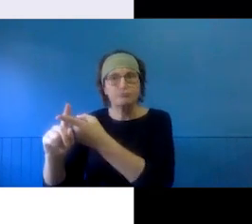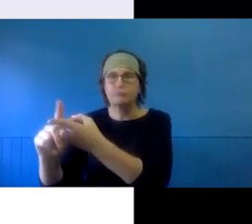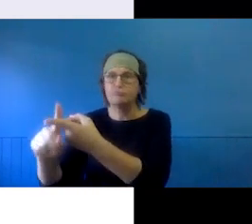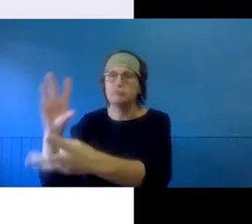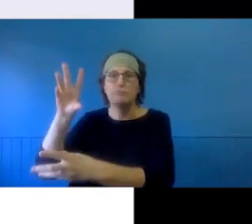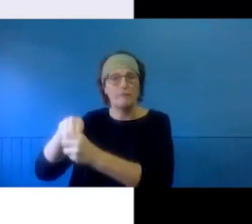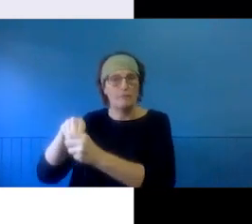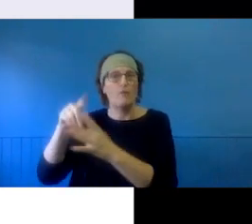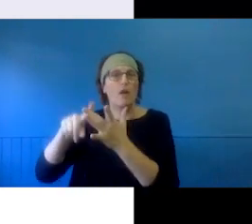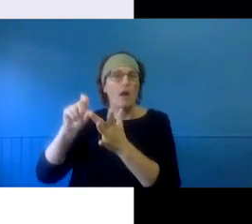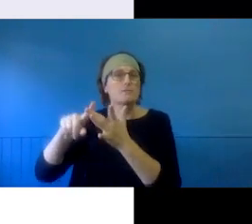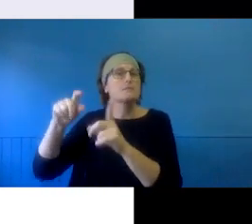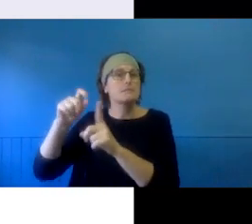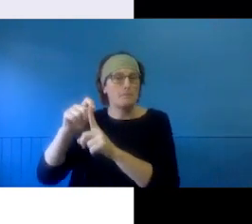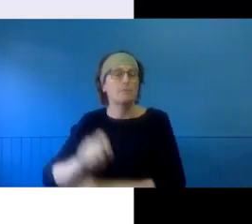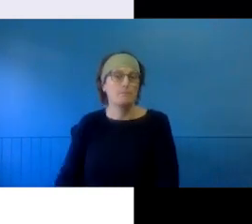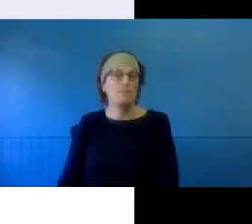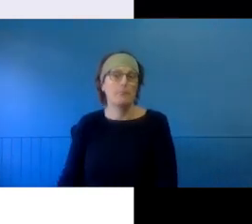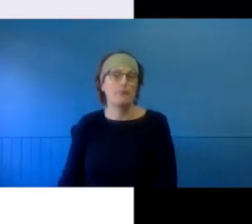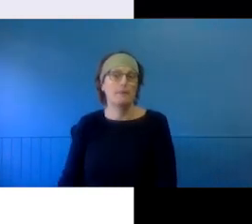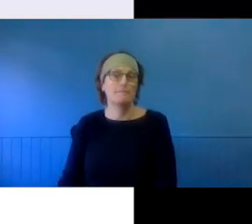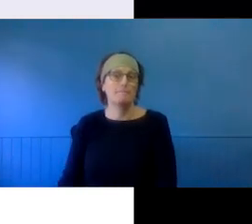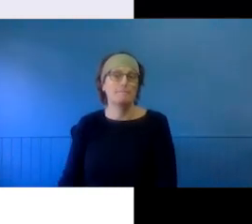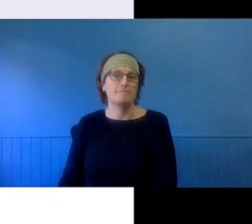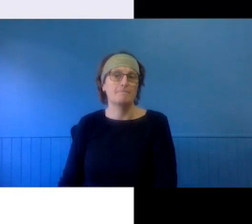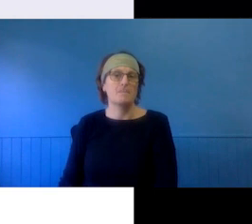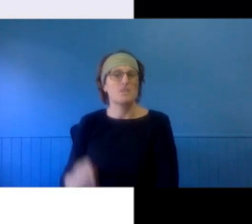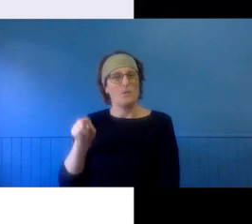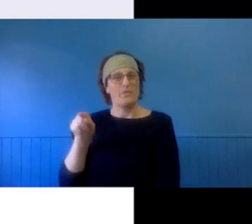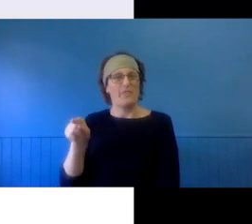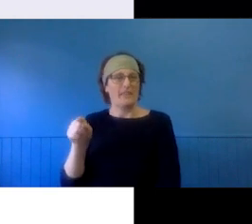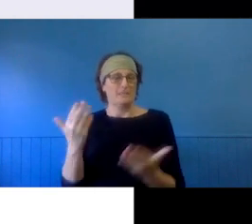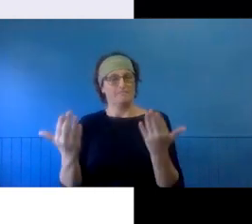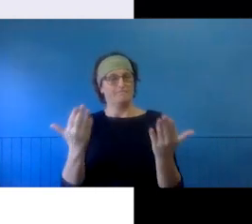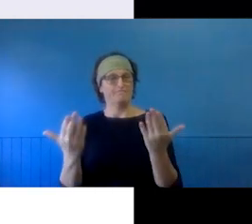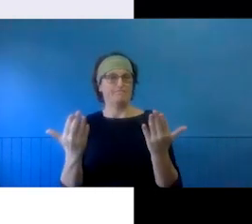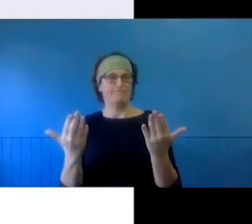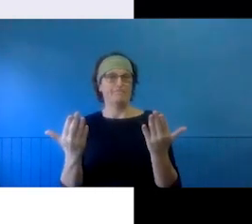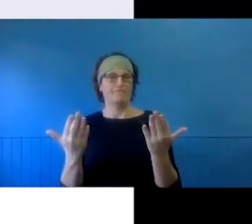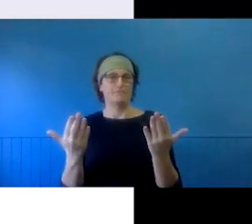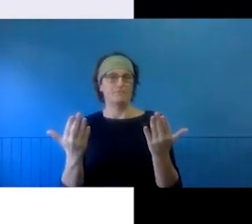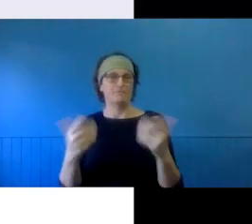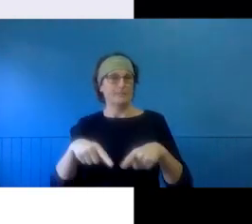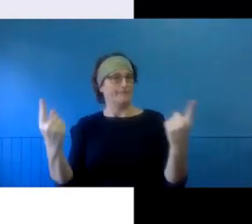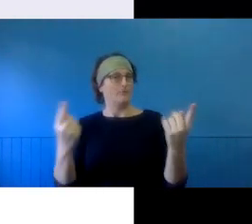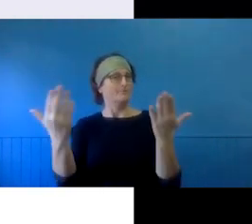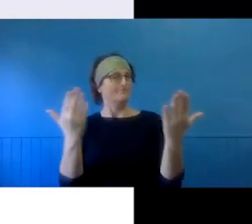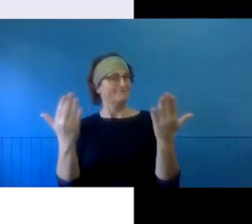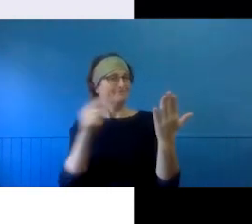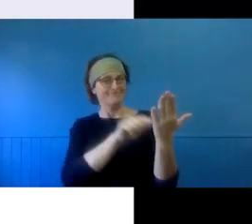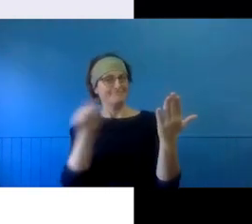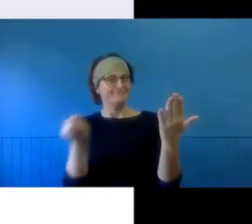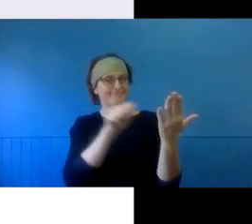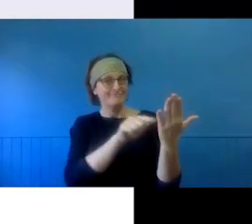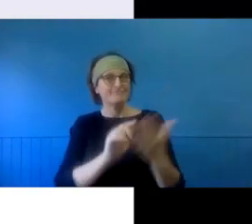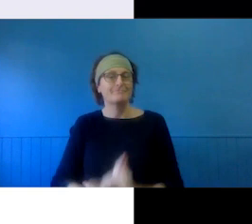of an ICIP. They're the difference between the two but, that said, I